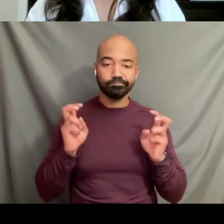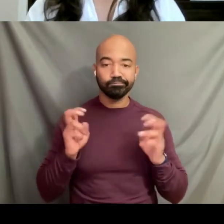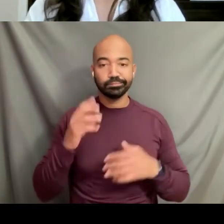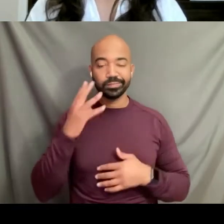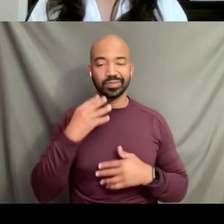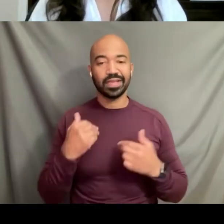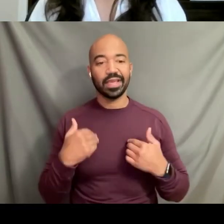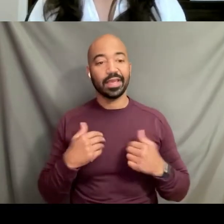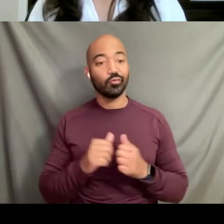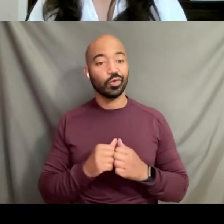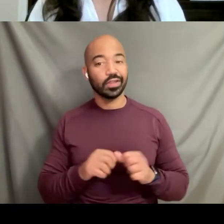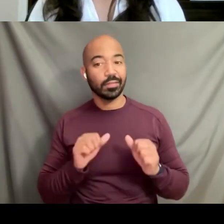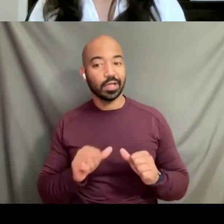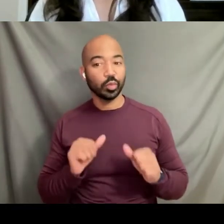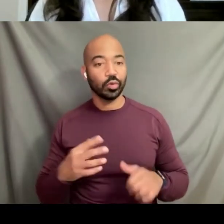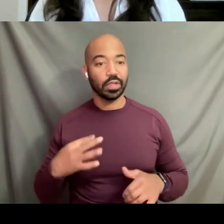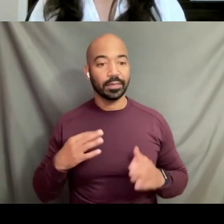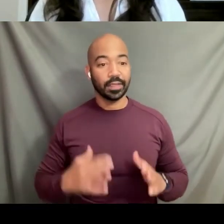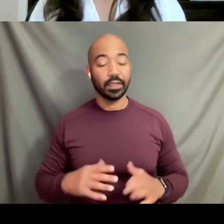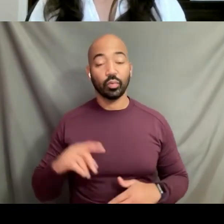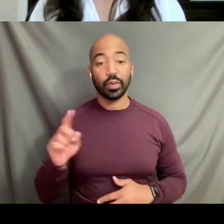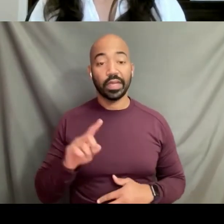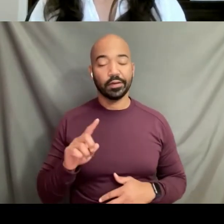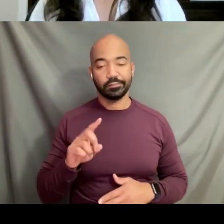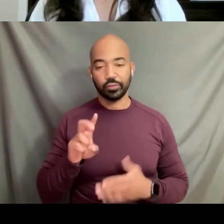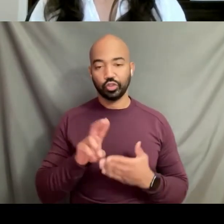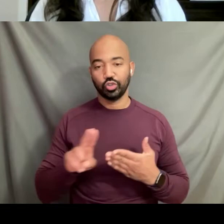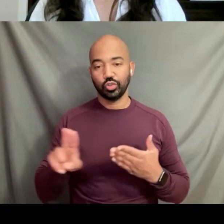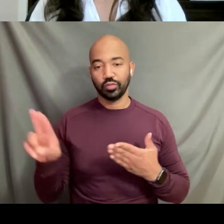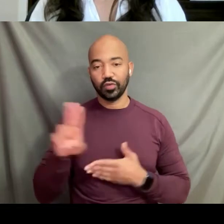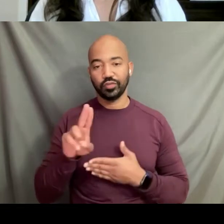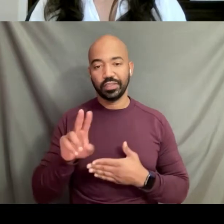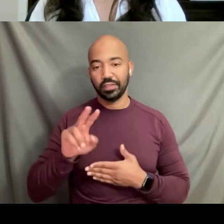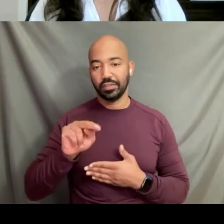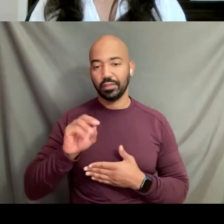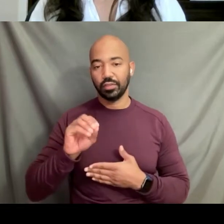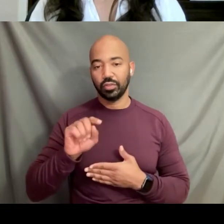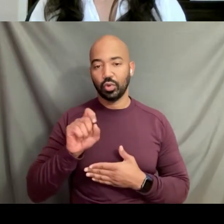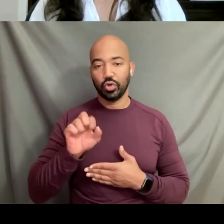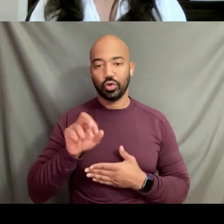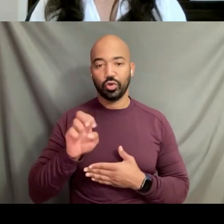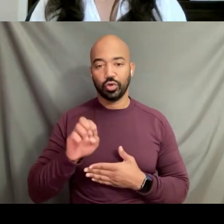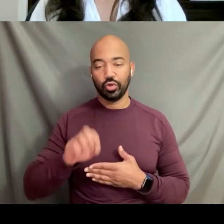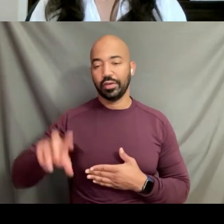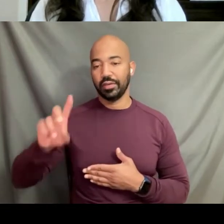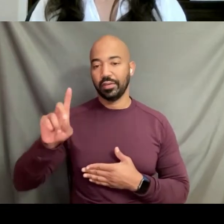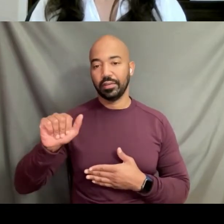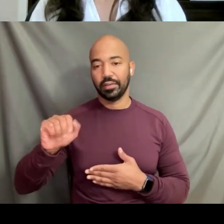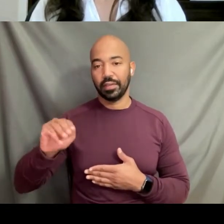at the University of Notre Dame. So I was introduced to this guy, I think, yeah,